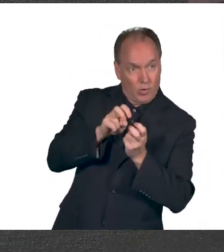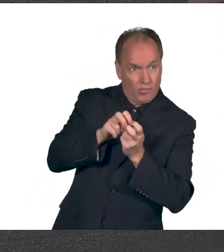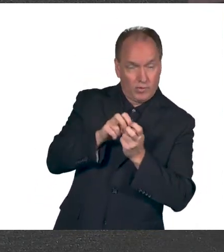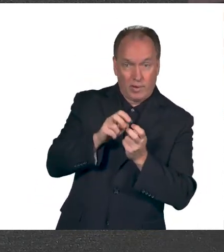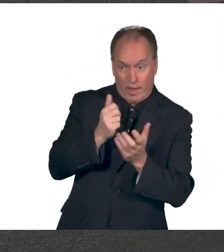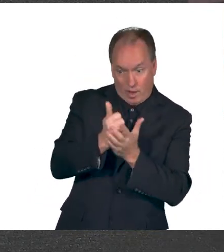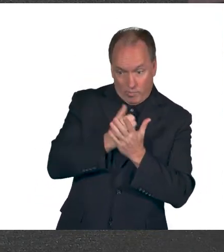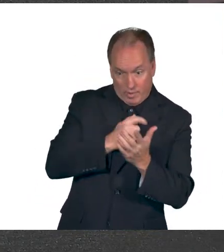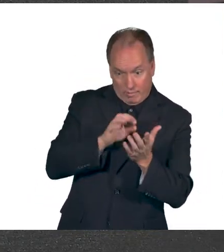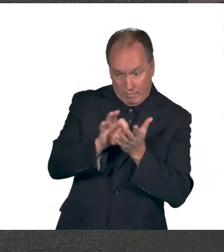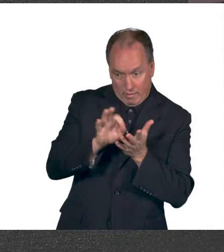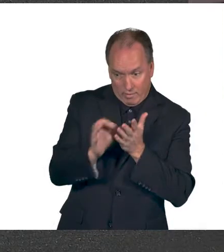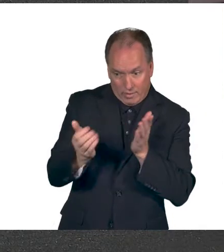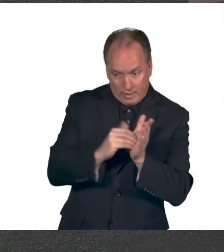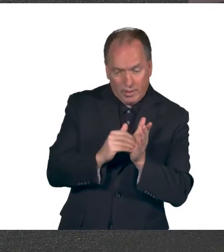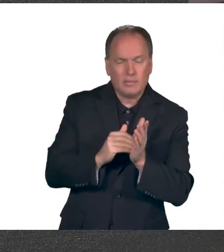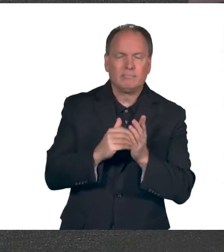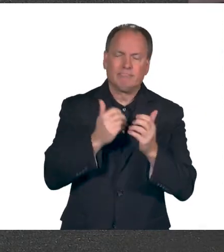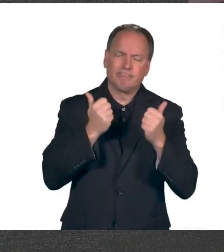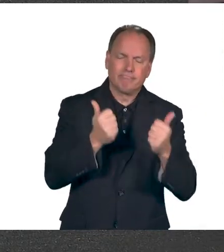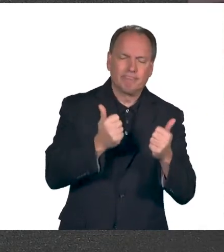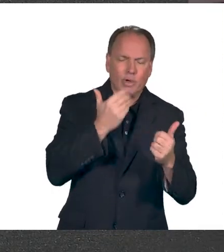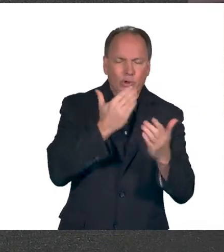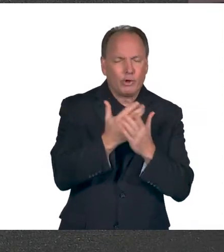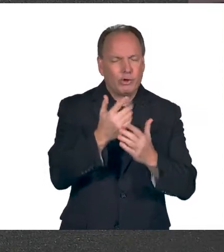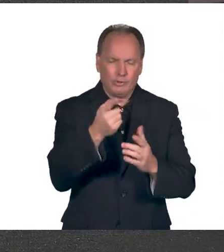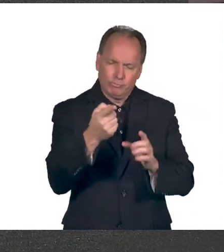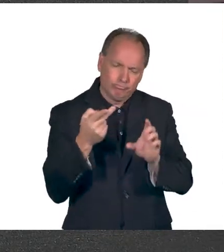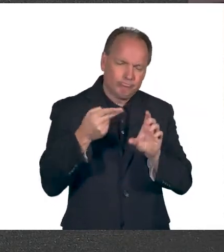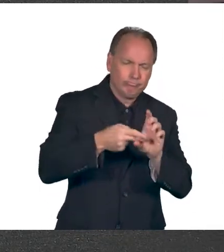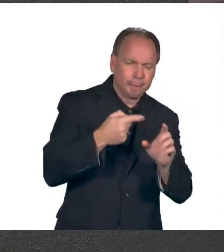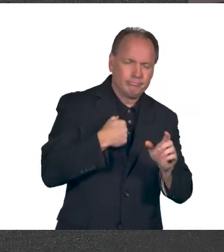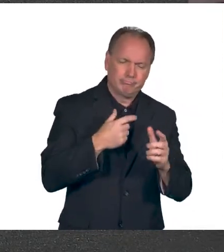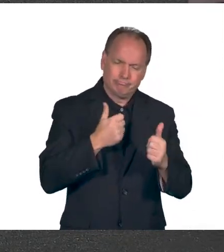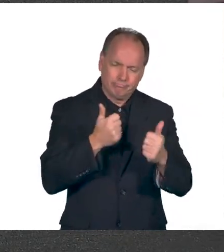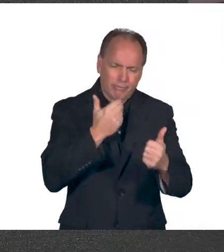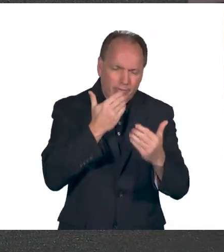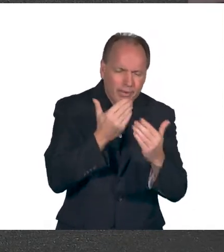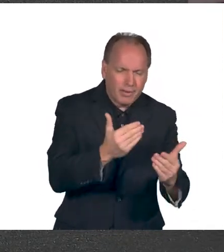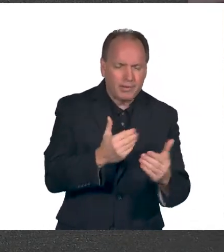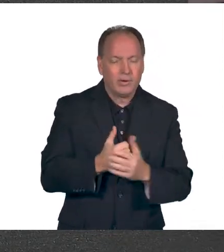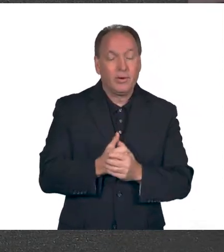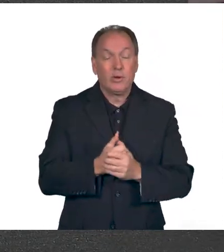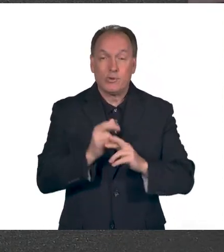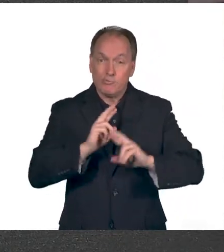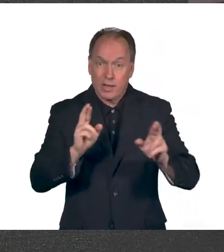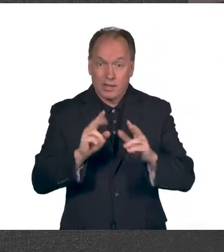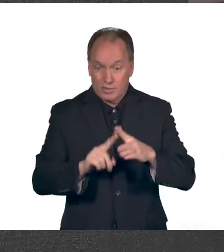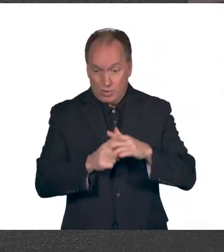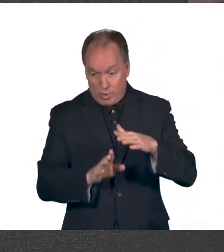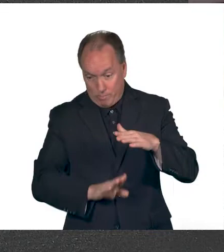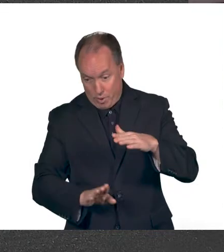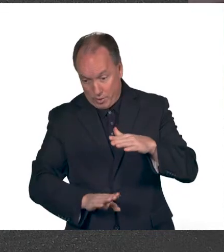Can you count with me again? Oh good I knew I could count on you. Okay ready? We always start at the bottom